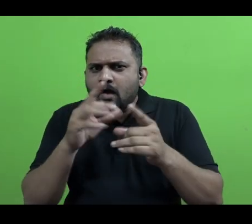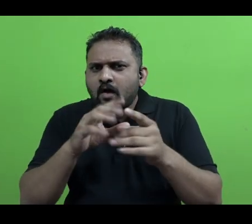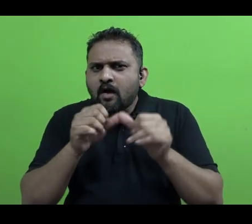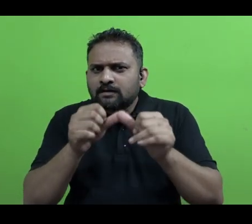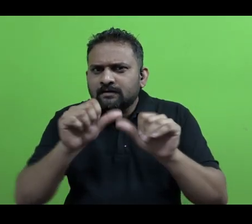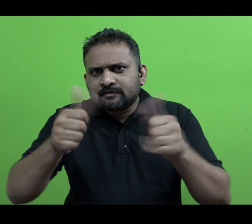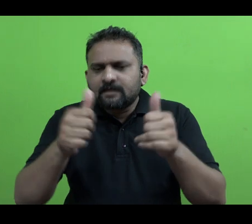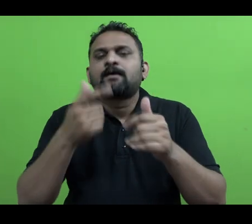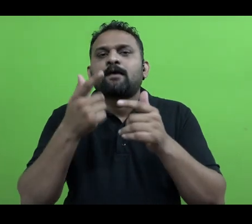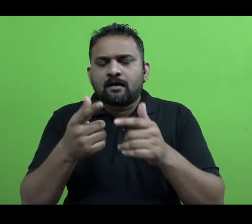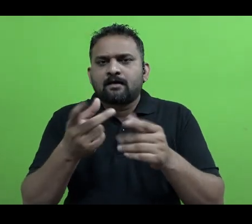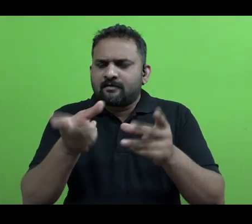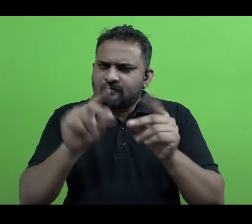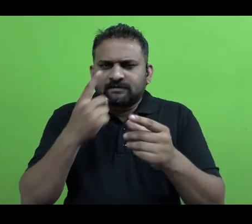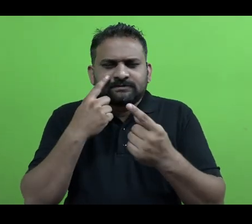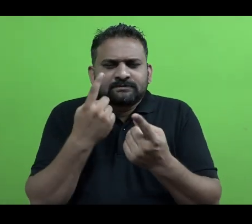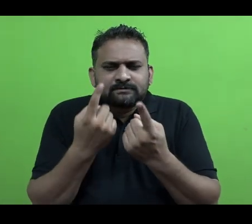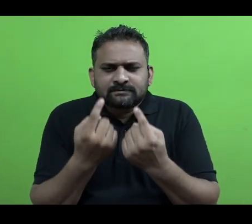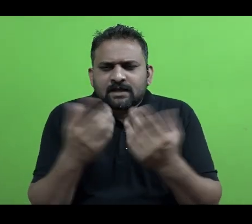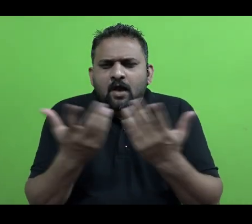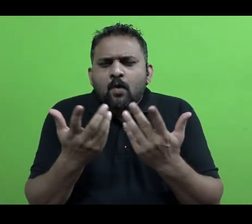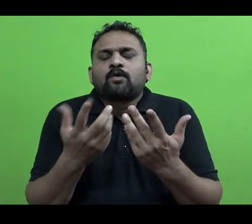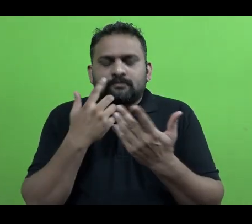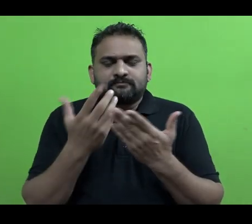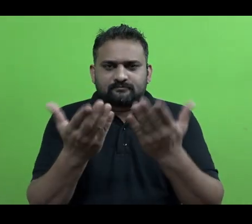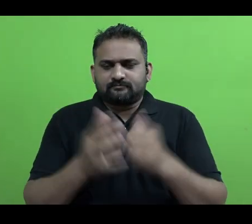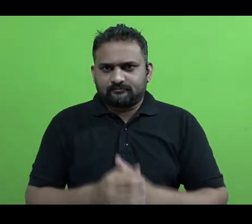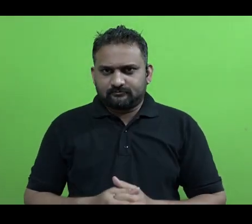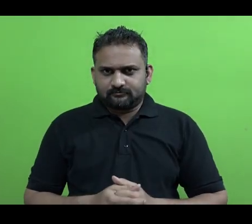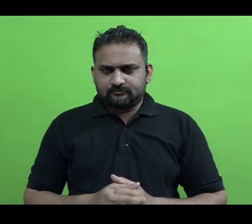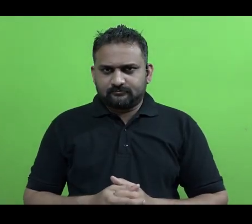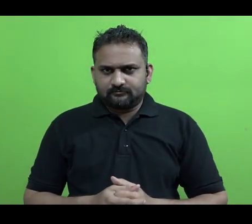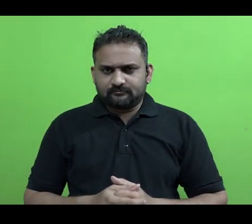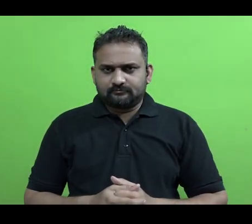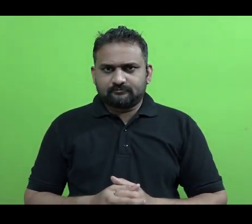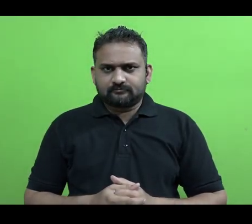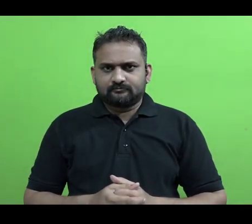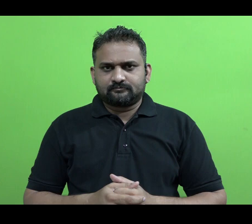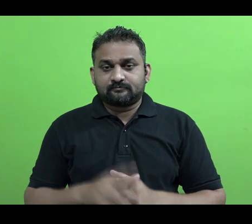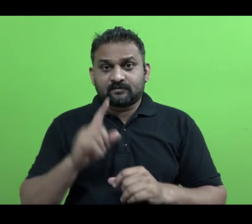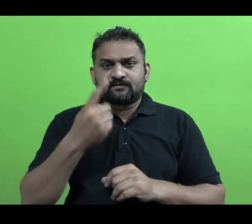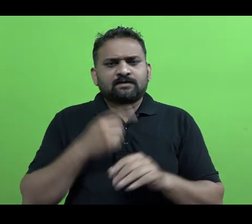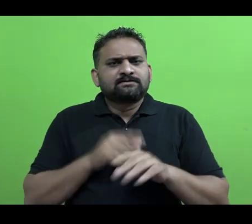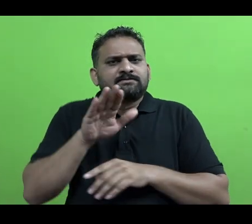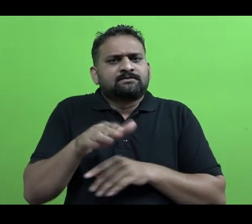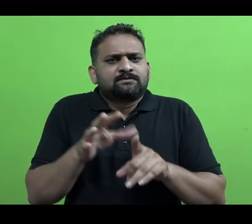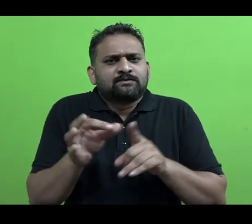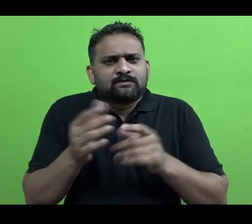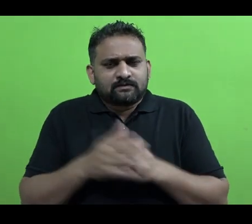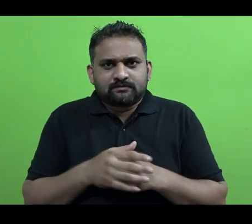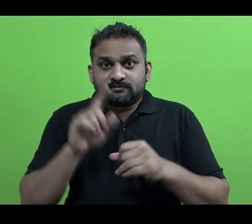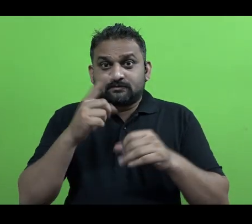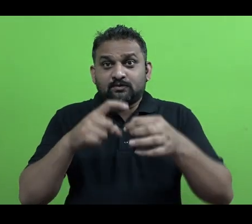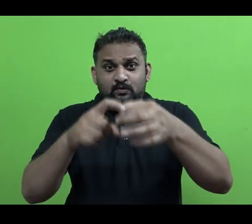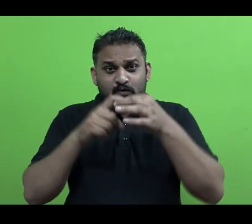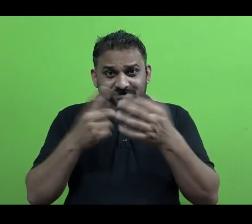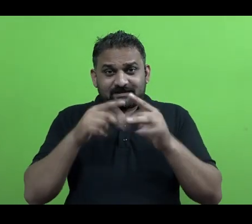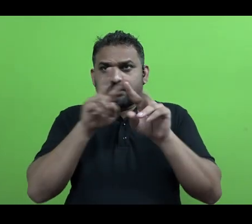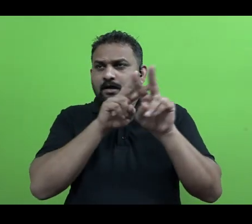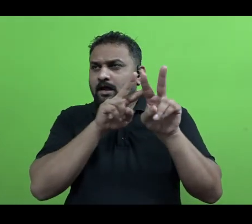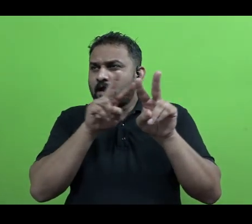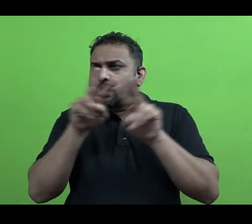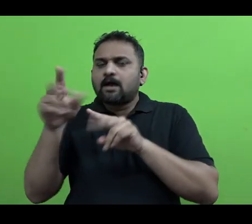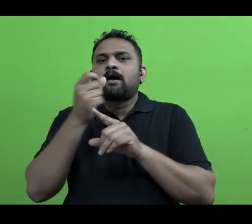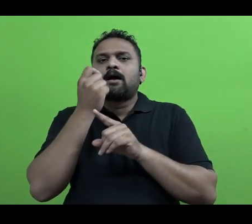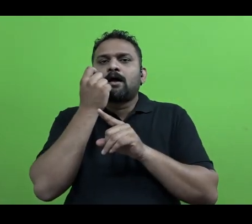let's quickly revise the steps to solve a word problem. Step 1 read the word problem.